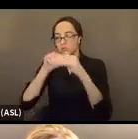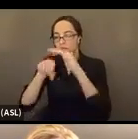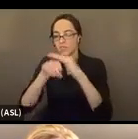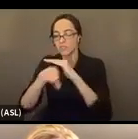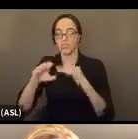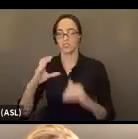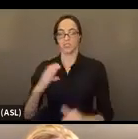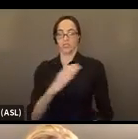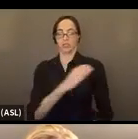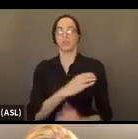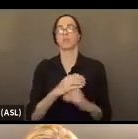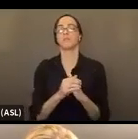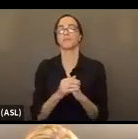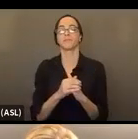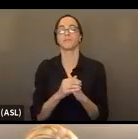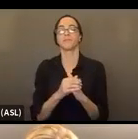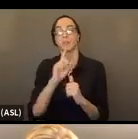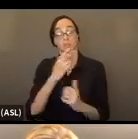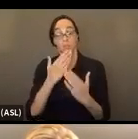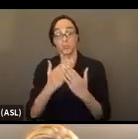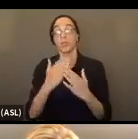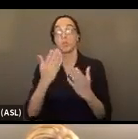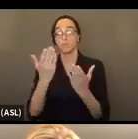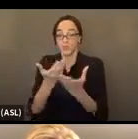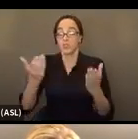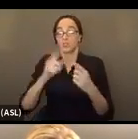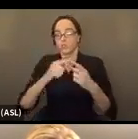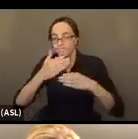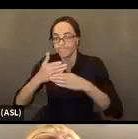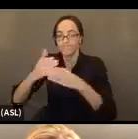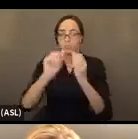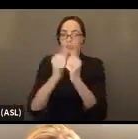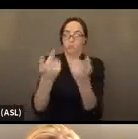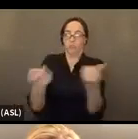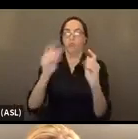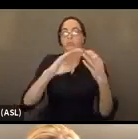community some of the resources that are available to people with disabilities and